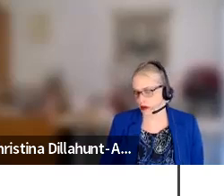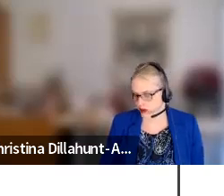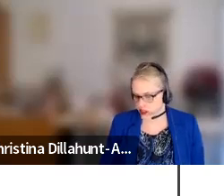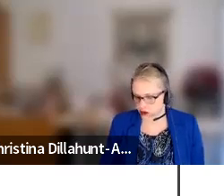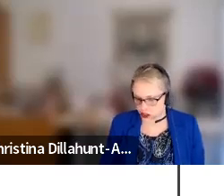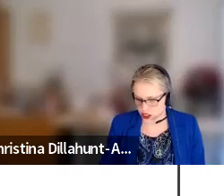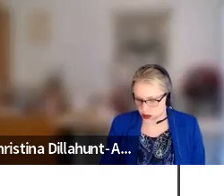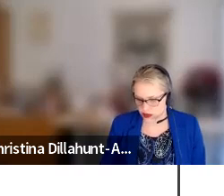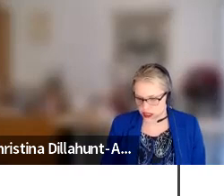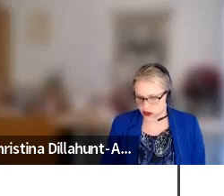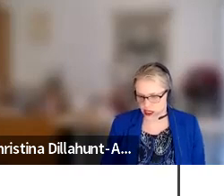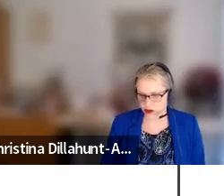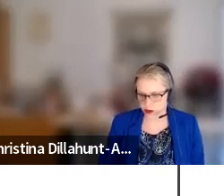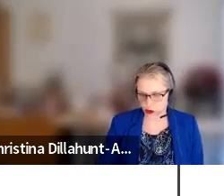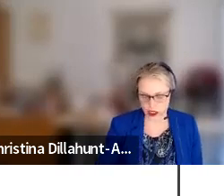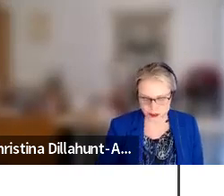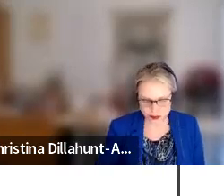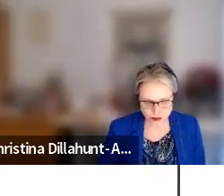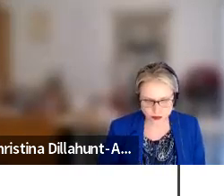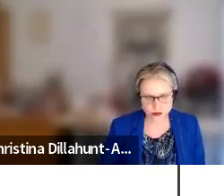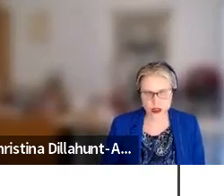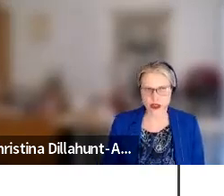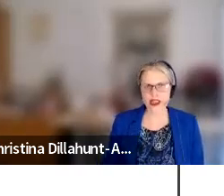And what's unfortunate is, we have a study right now that we've been working on looking